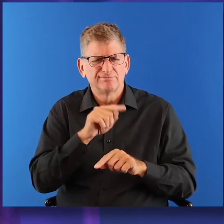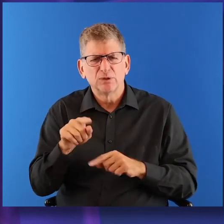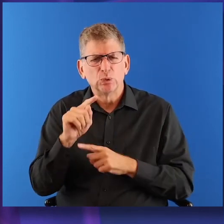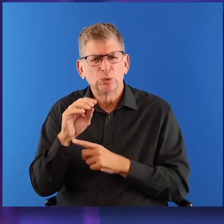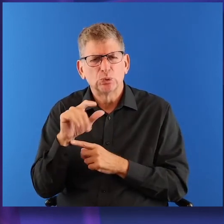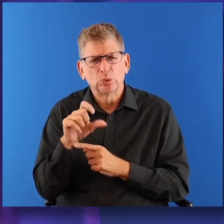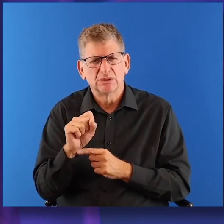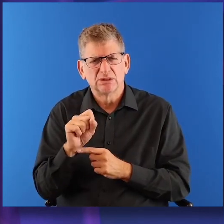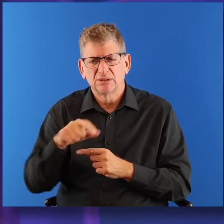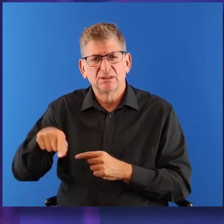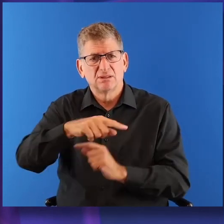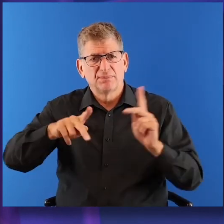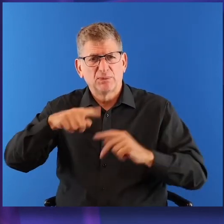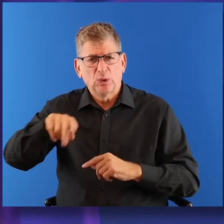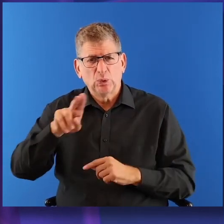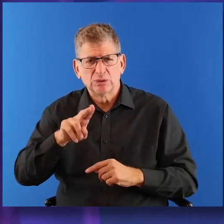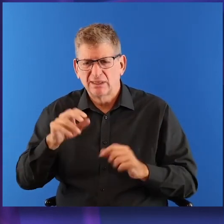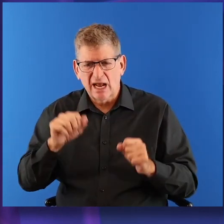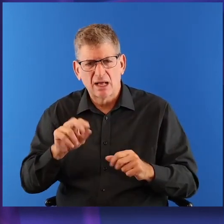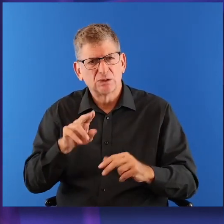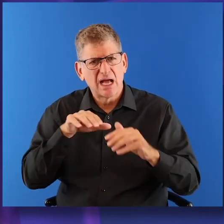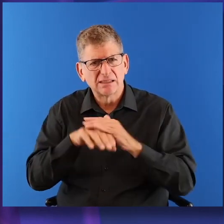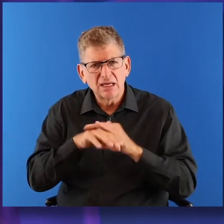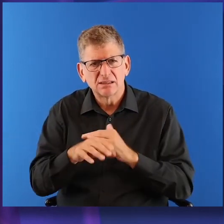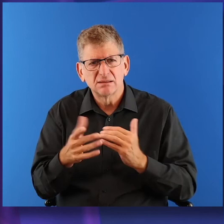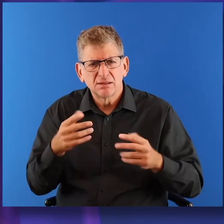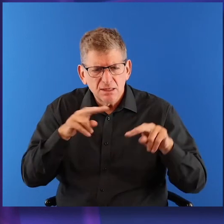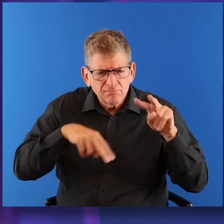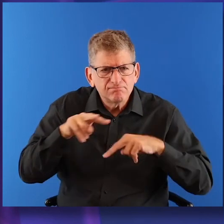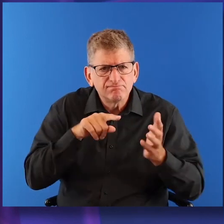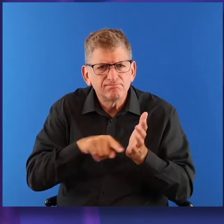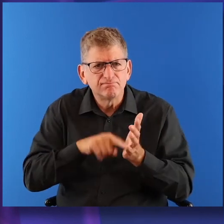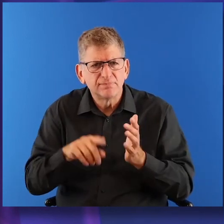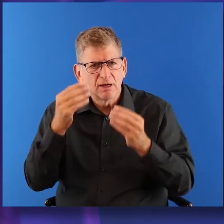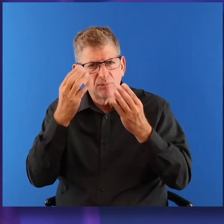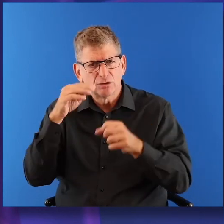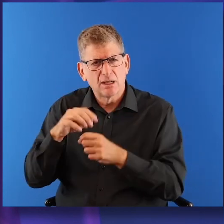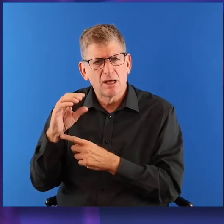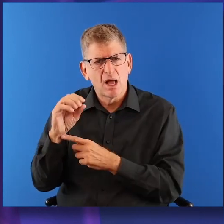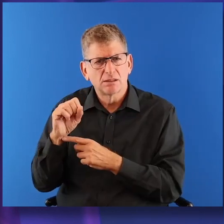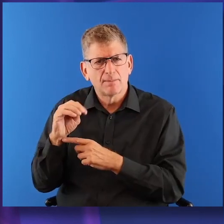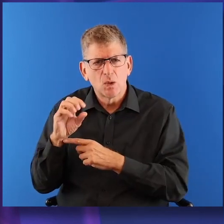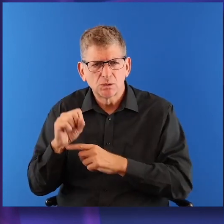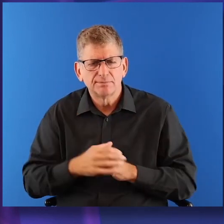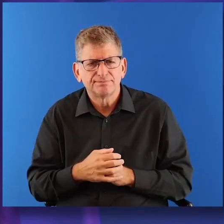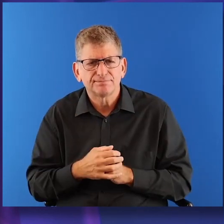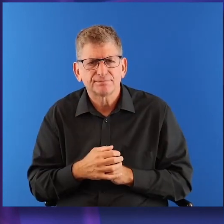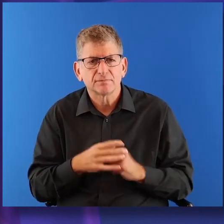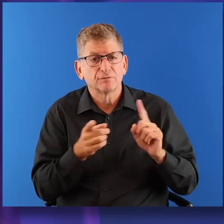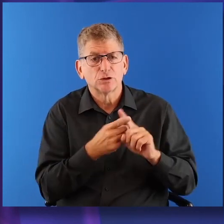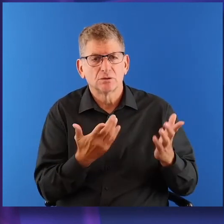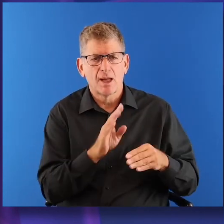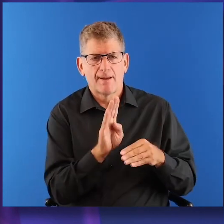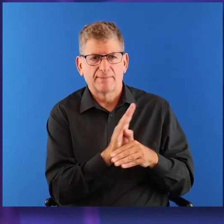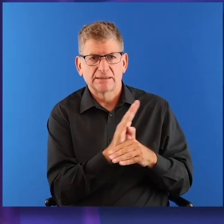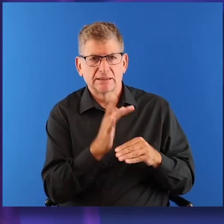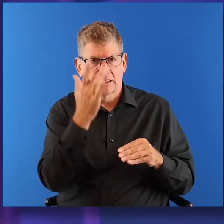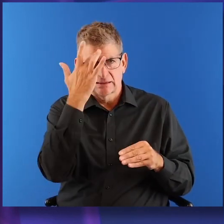for accessing and exploring the data in Cosmos. The first one is a business intelligence tool we call SlicerDicer,